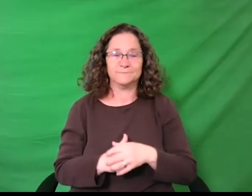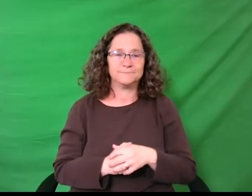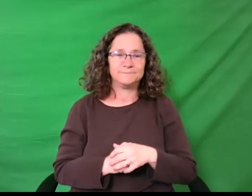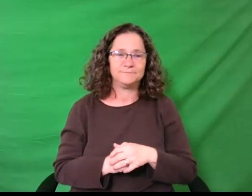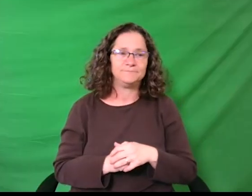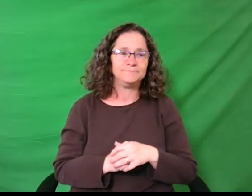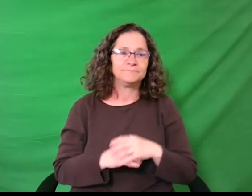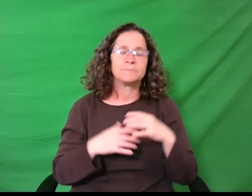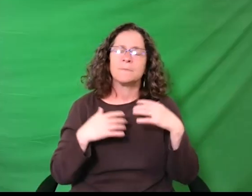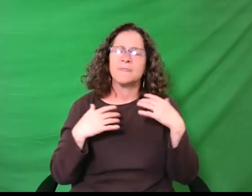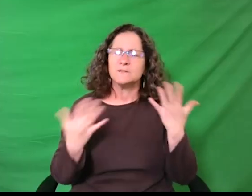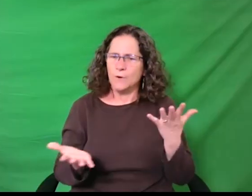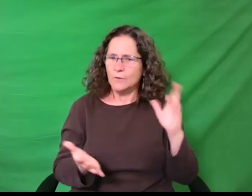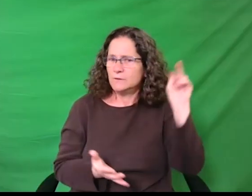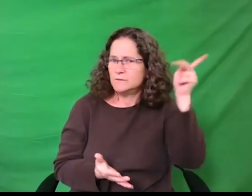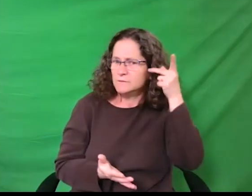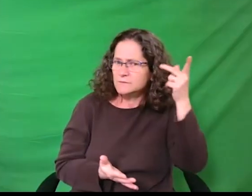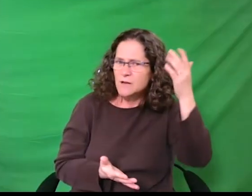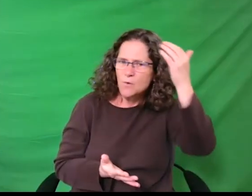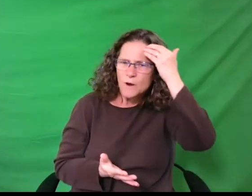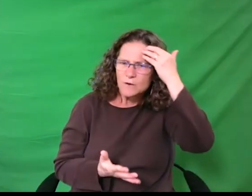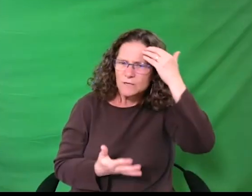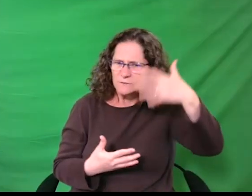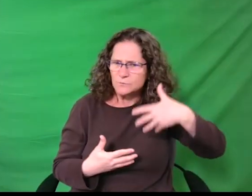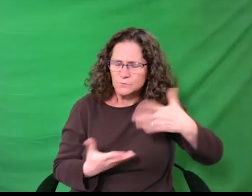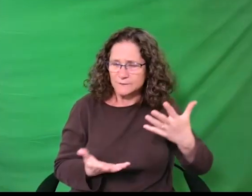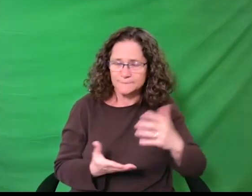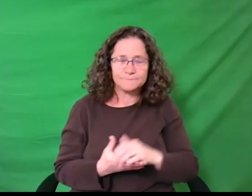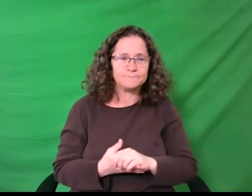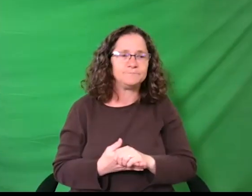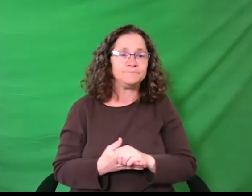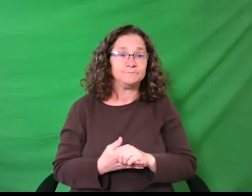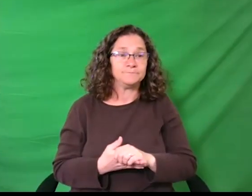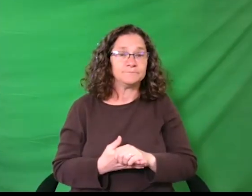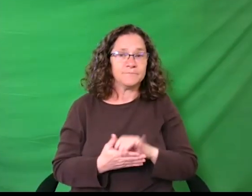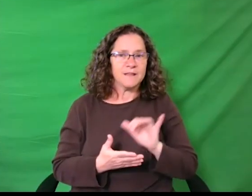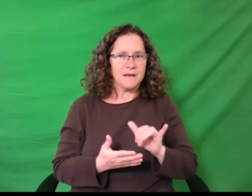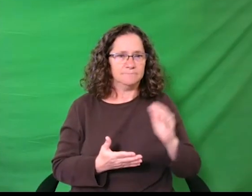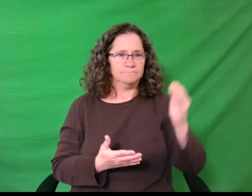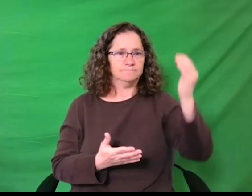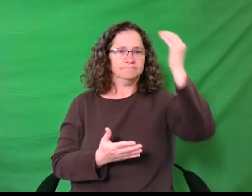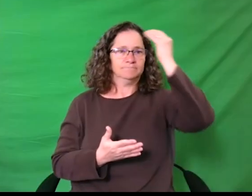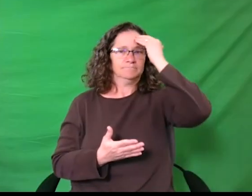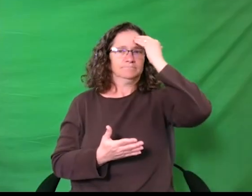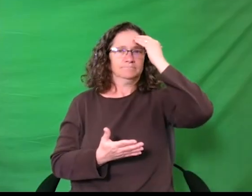So what is phonemic awareness? It's the conscious awareness of the sounds or phonemes